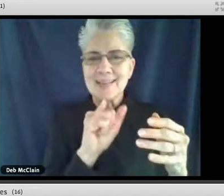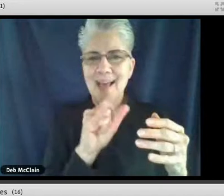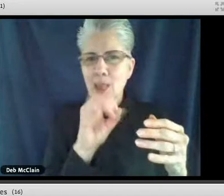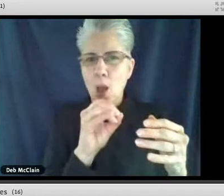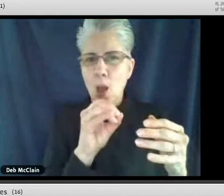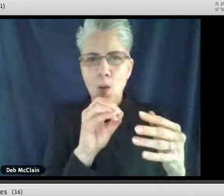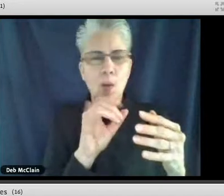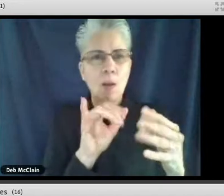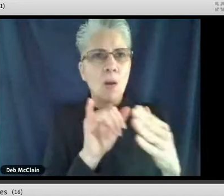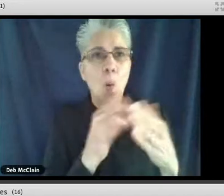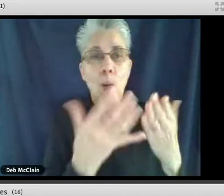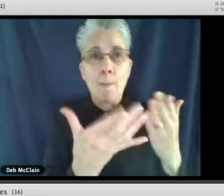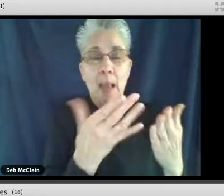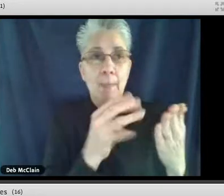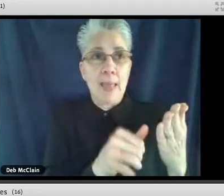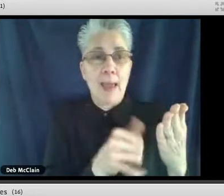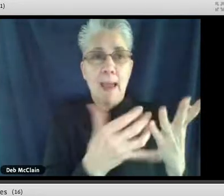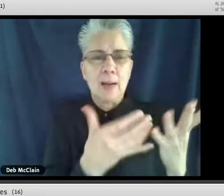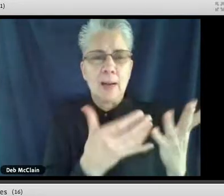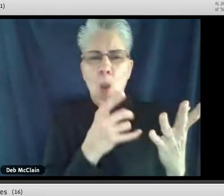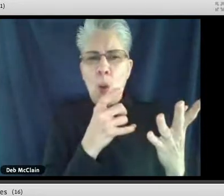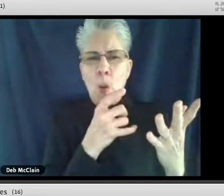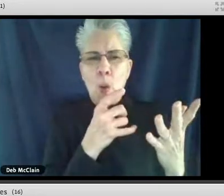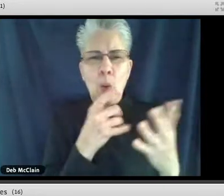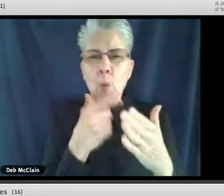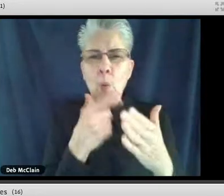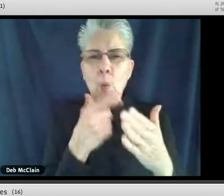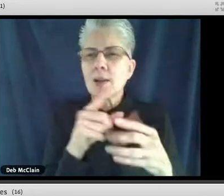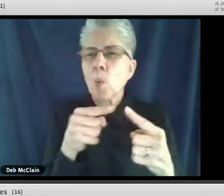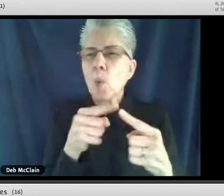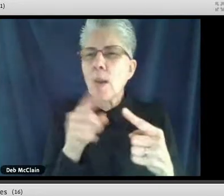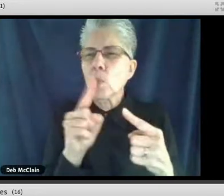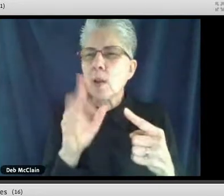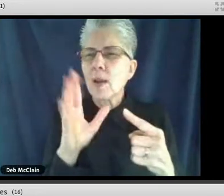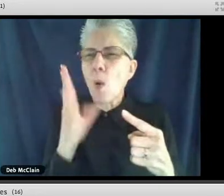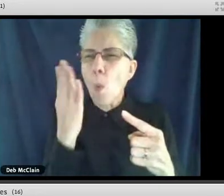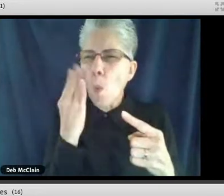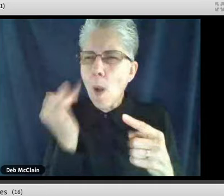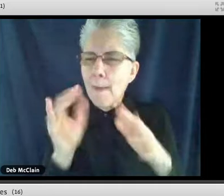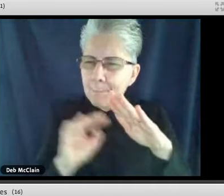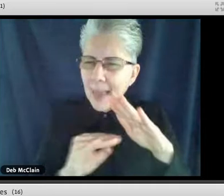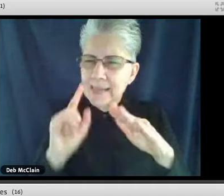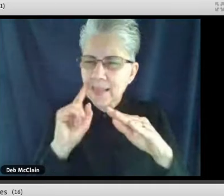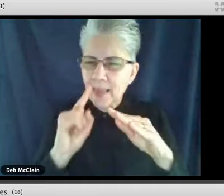So who, what, when, where, why, right? Really basic as you start to think through the questions